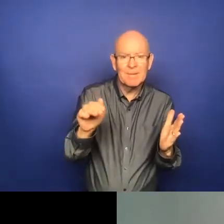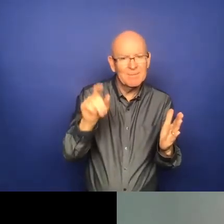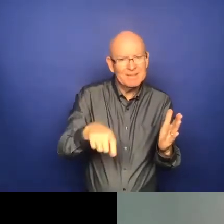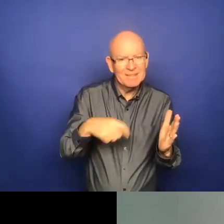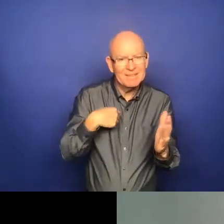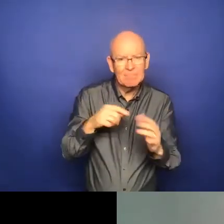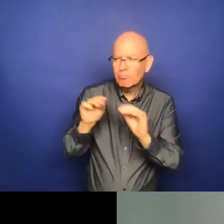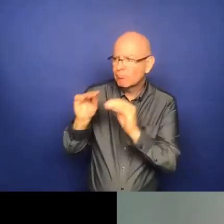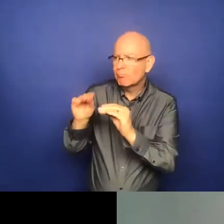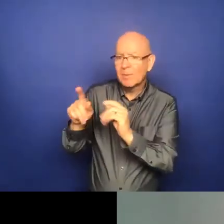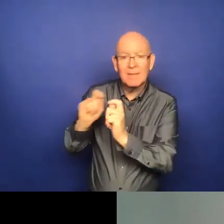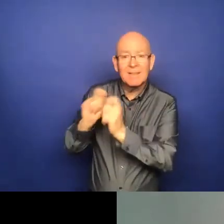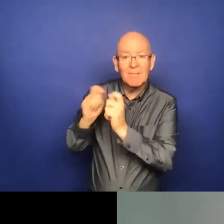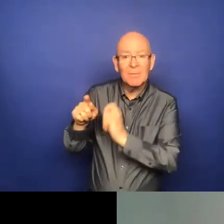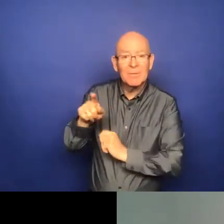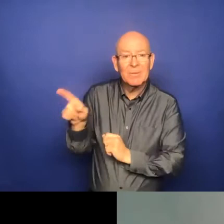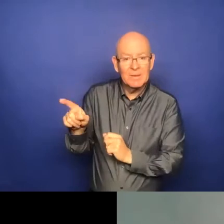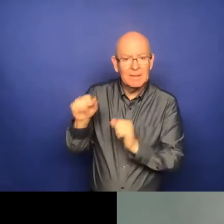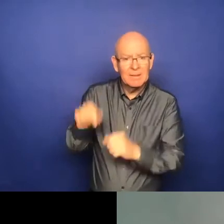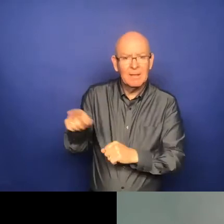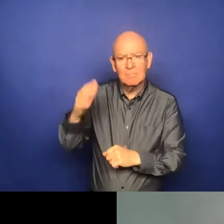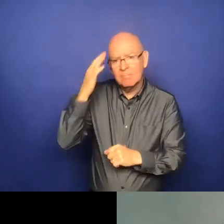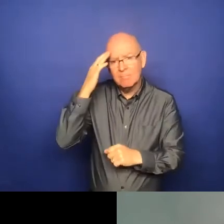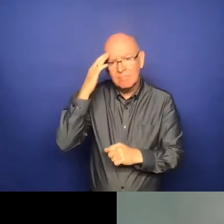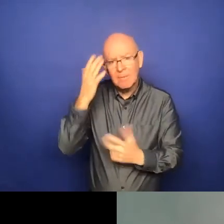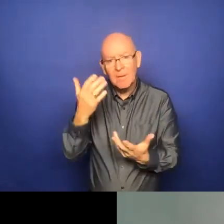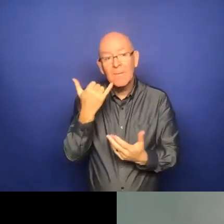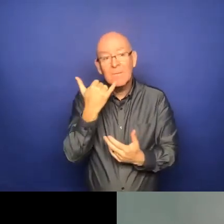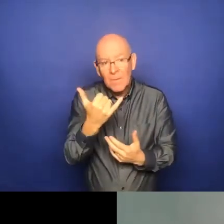, as in the case with the phone interviews, procedures must be